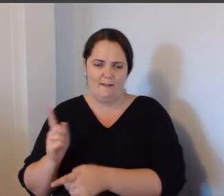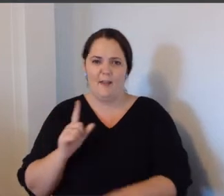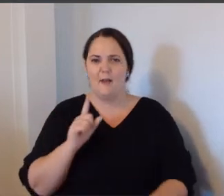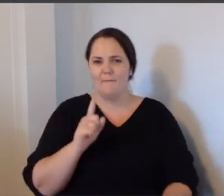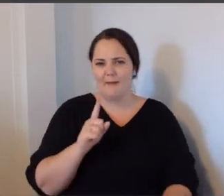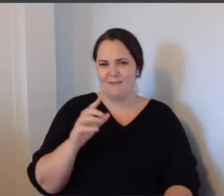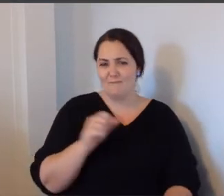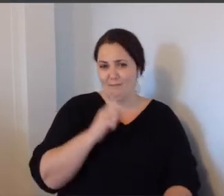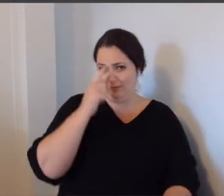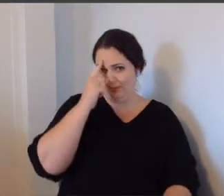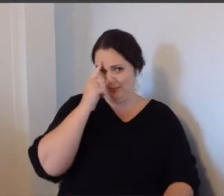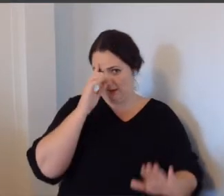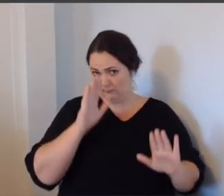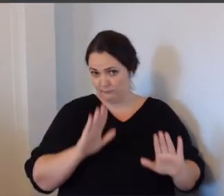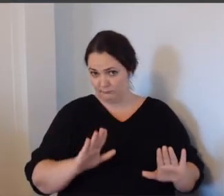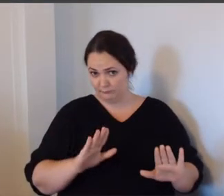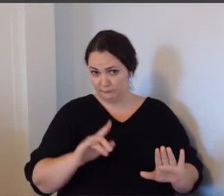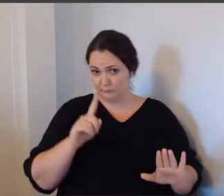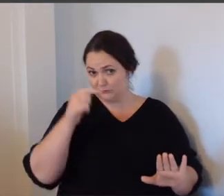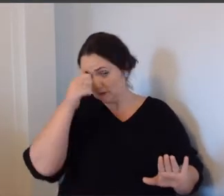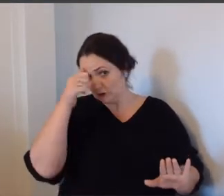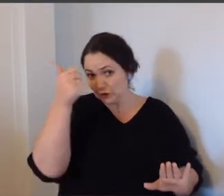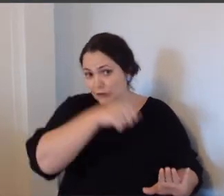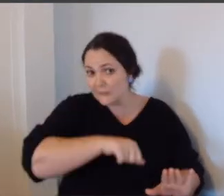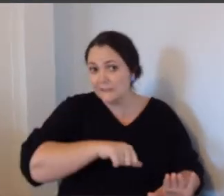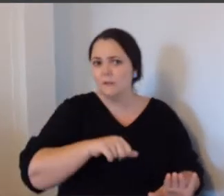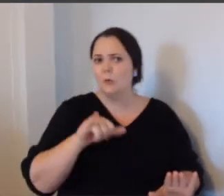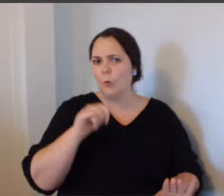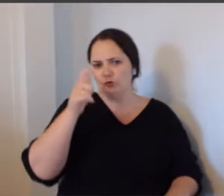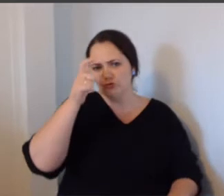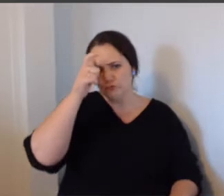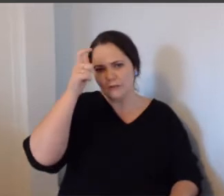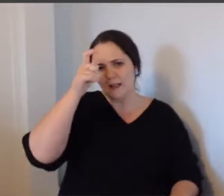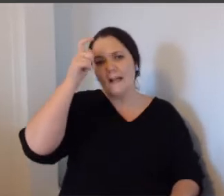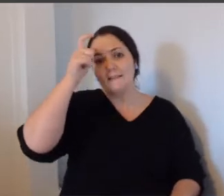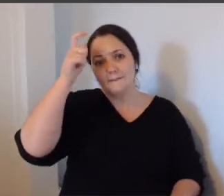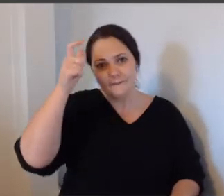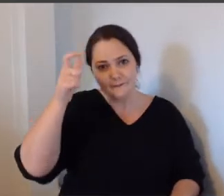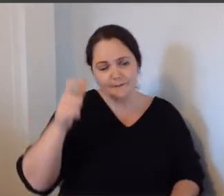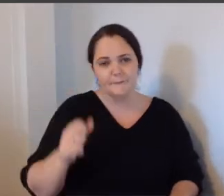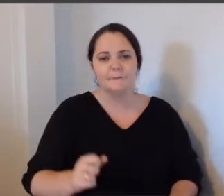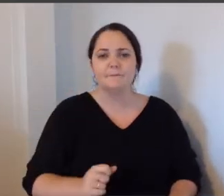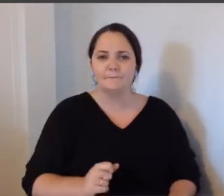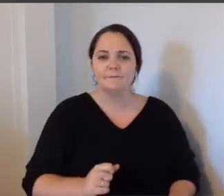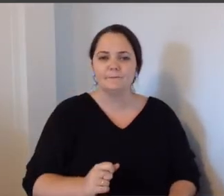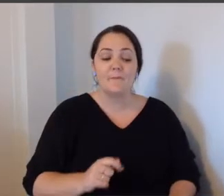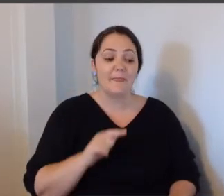such as ideas around creativity and genius. This development is much like a road map and